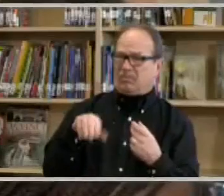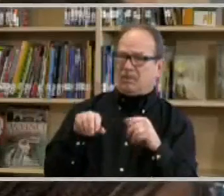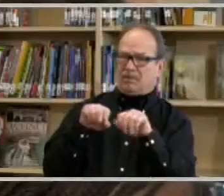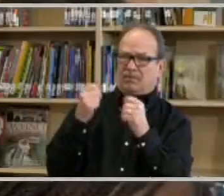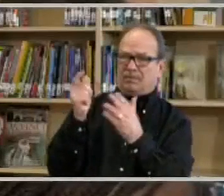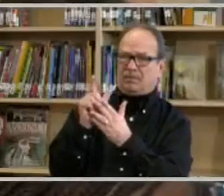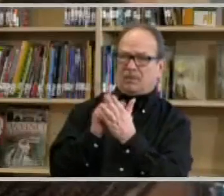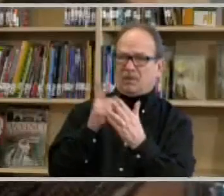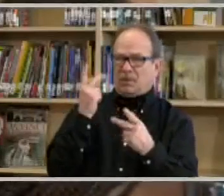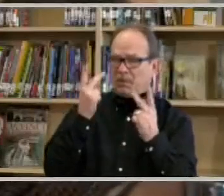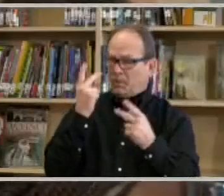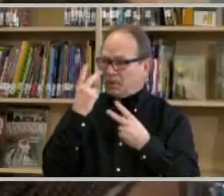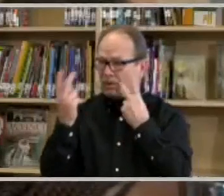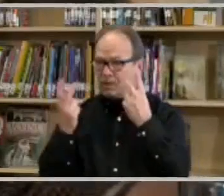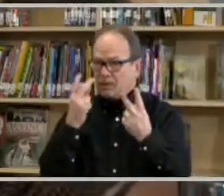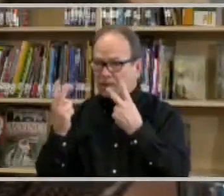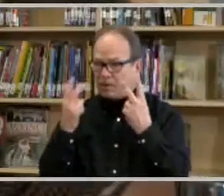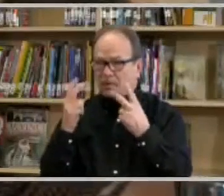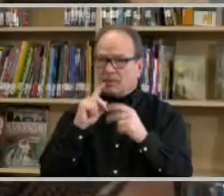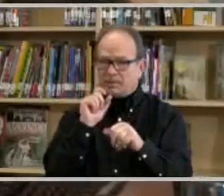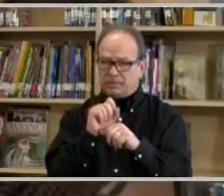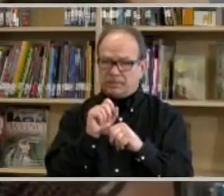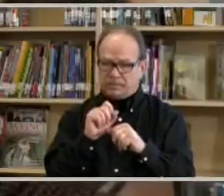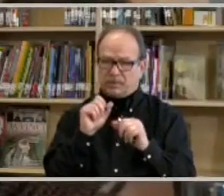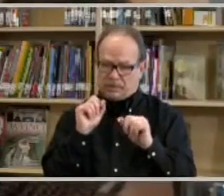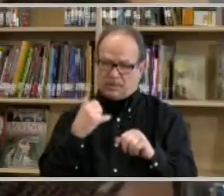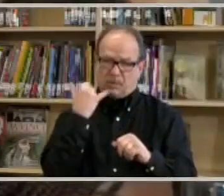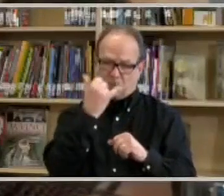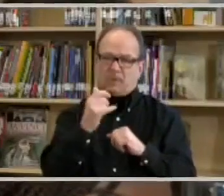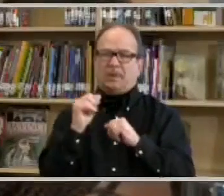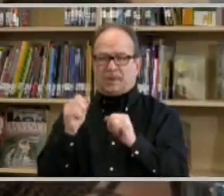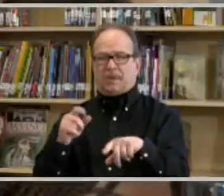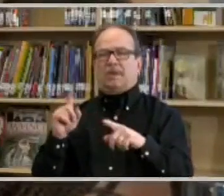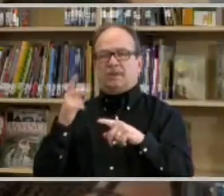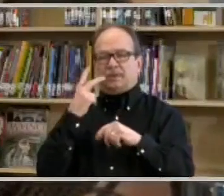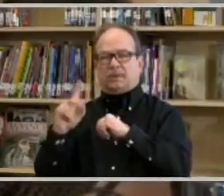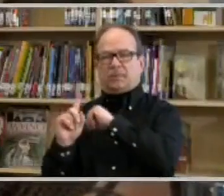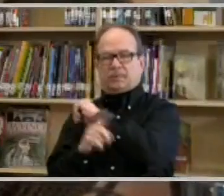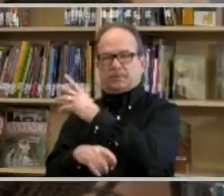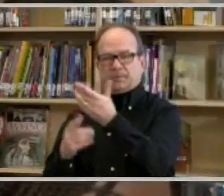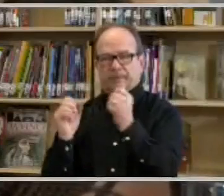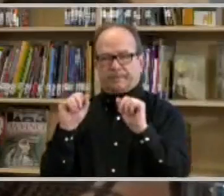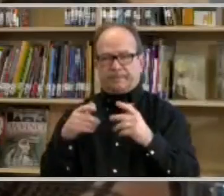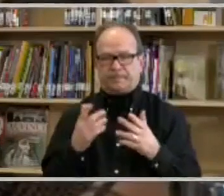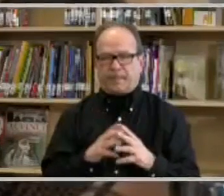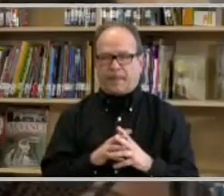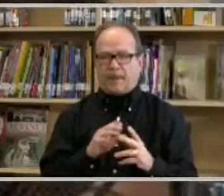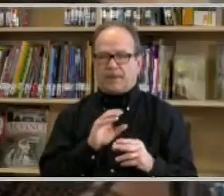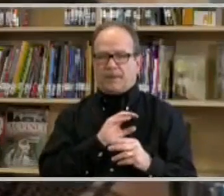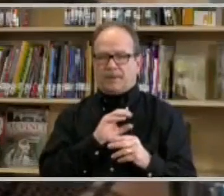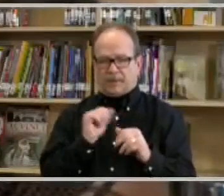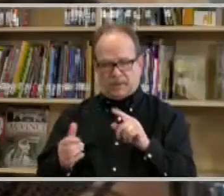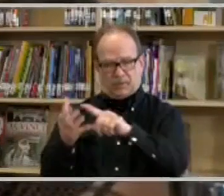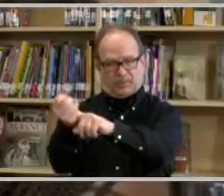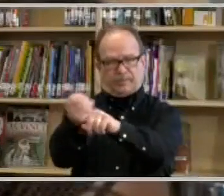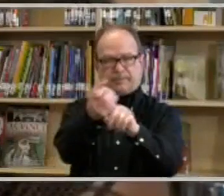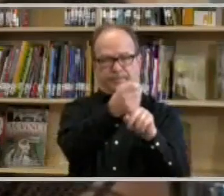CRIMES.